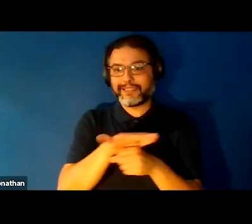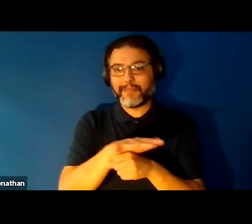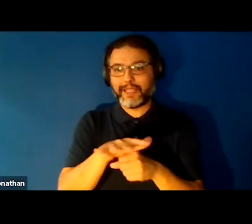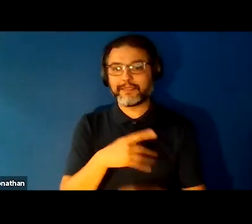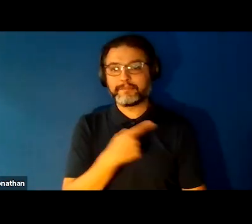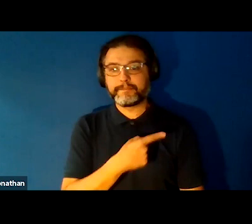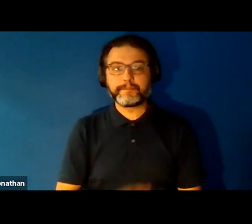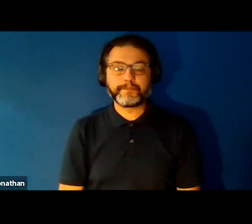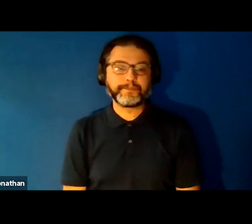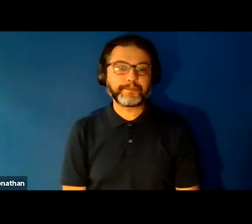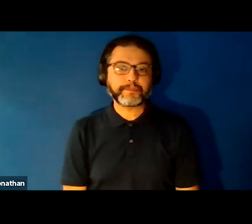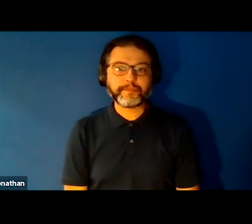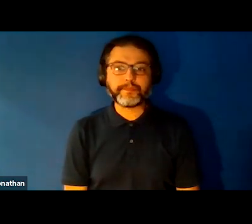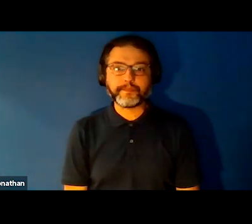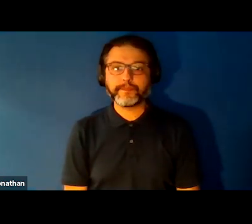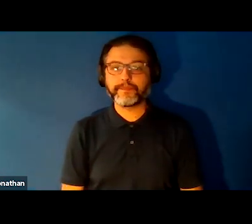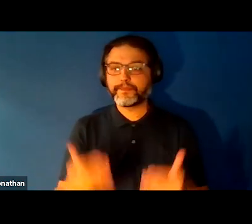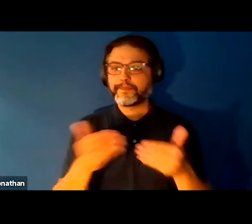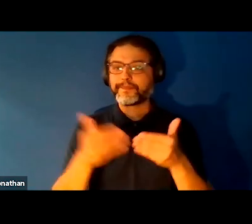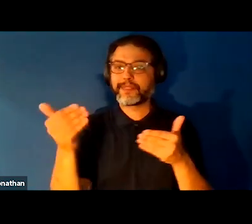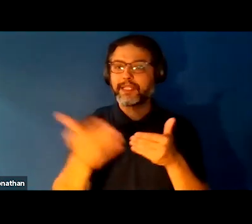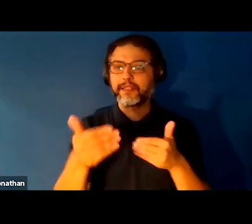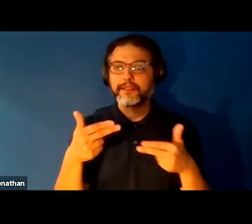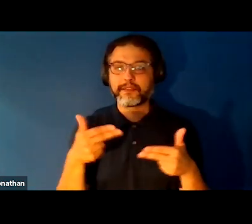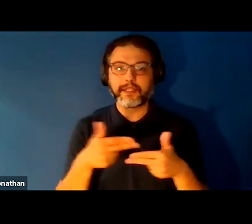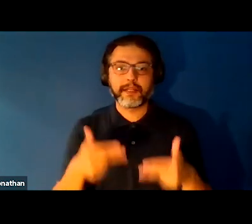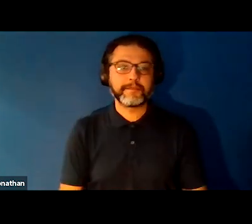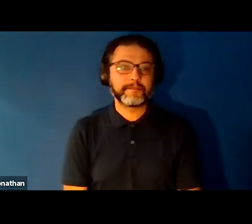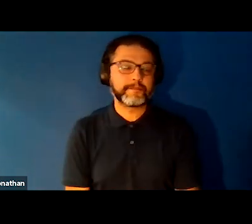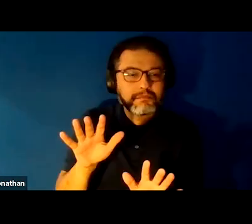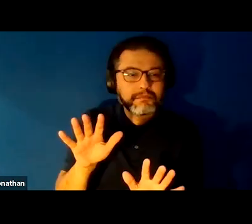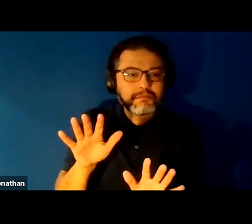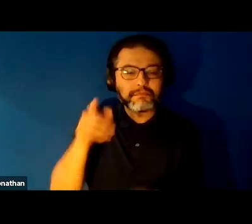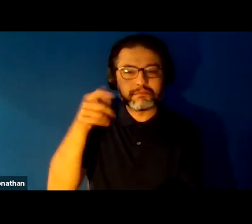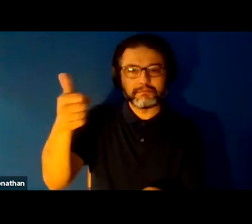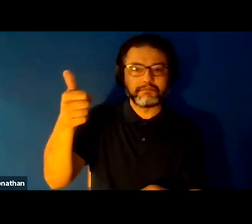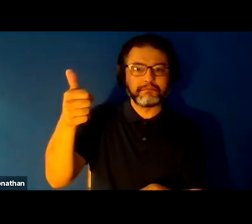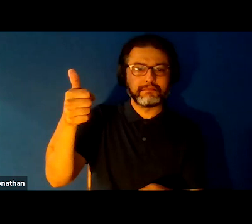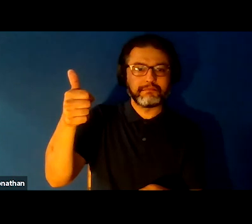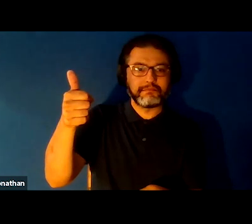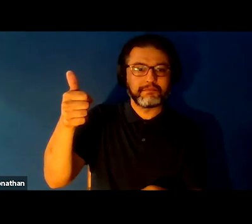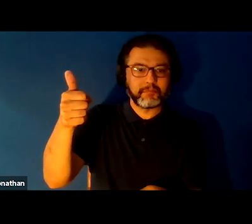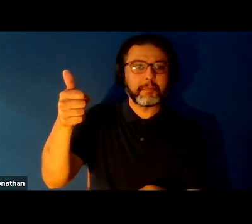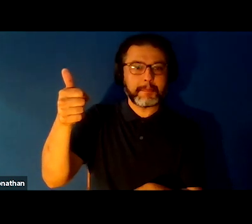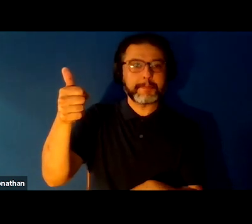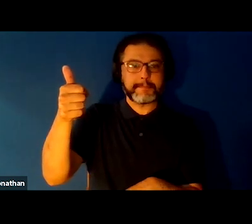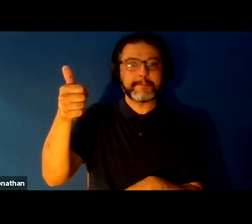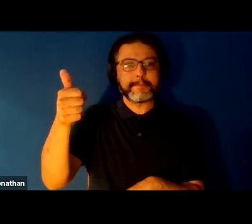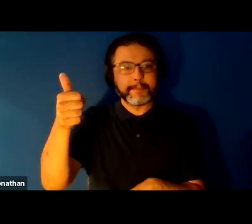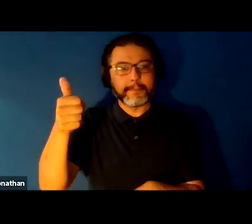[Slide change & readjustment.] And so – yes, the previous slide there. Thank you. Robert Sirvage, who some of you may know, was one of the primary researchers in the DeafSpace project and then ultimately continued that. We can go back to the previous slide again. I’m sorry. There we go.